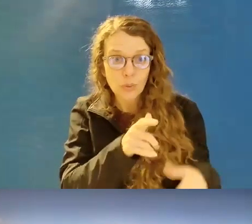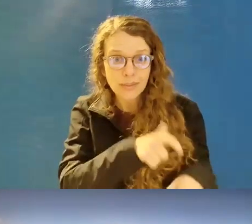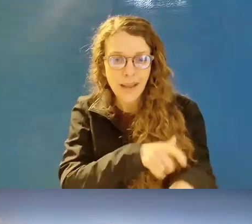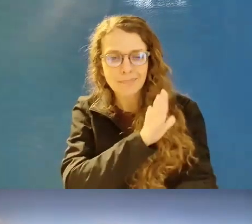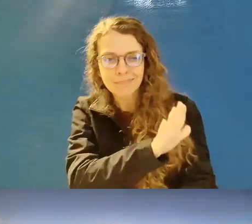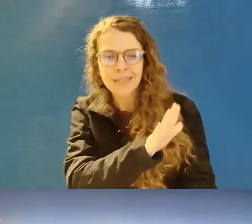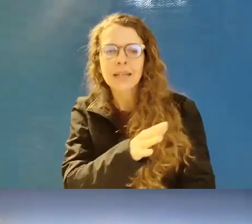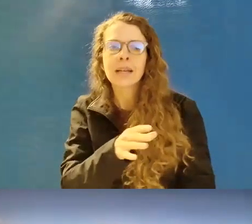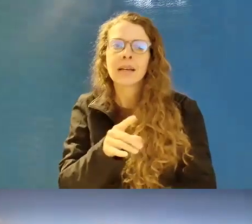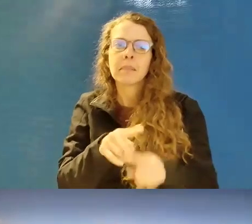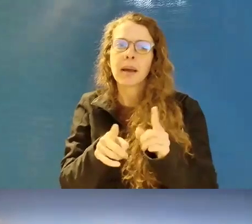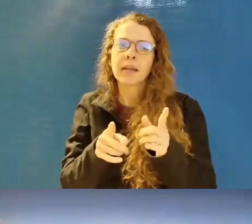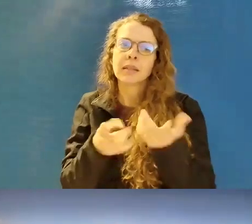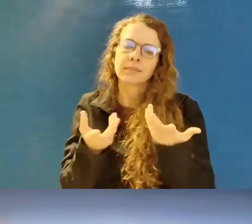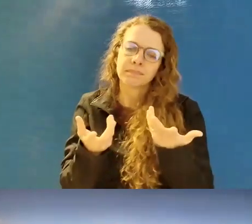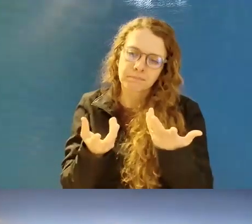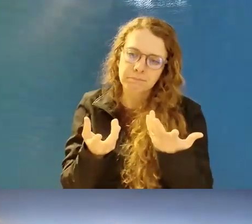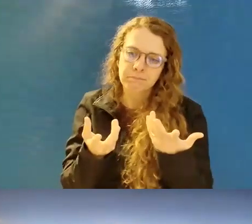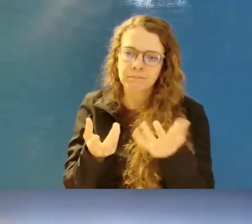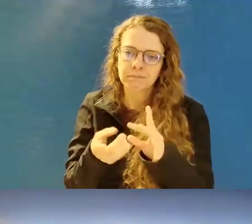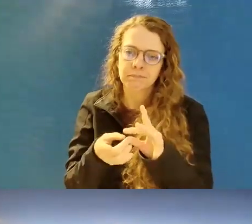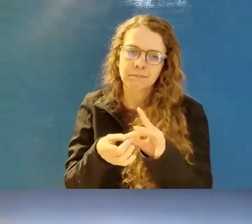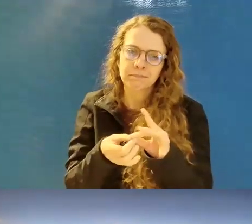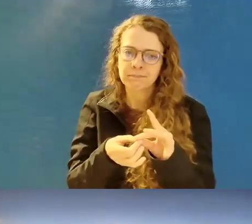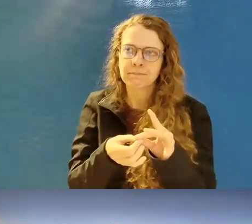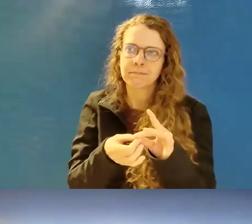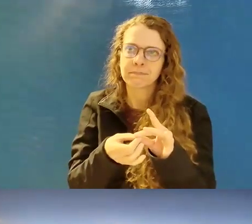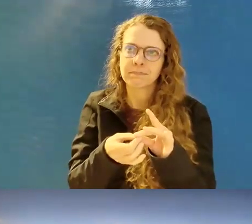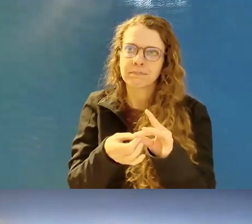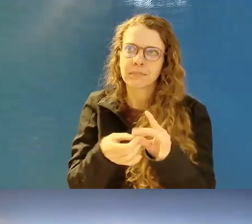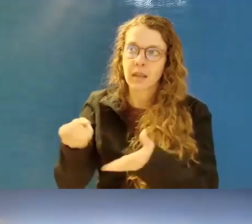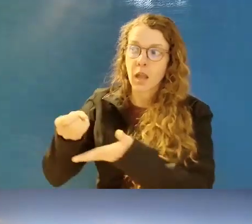But, you know, in terms of what the accreditation team is looking for,